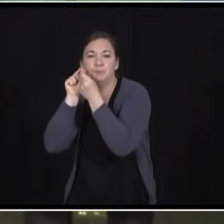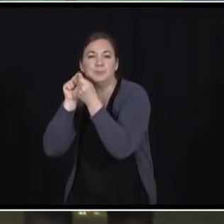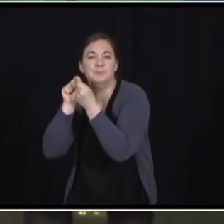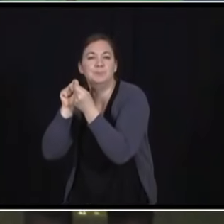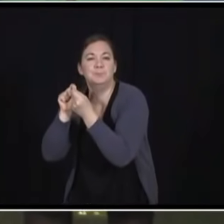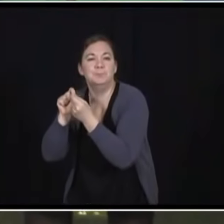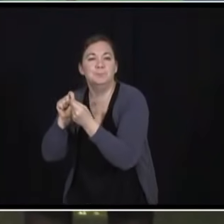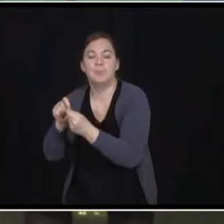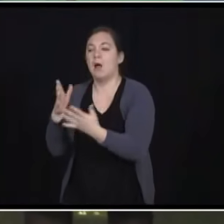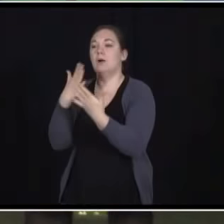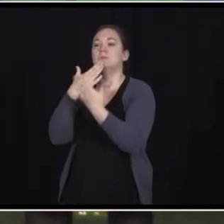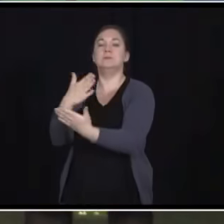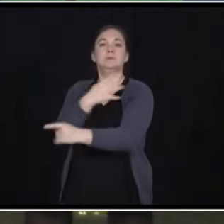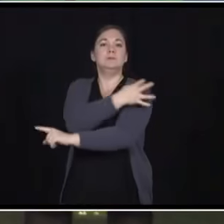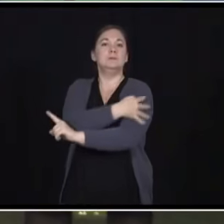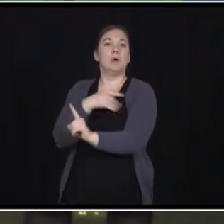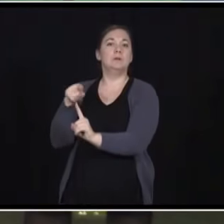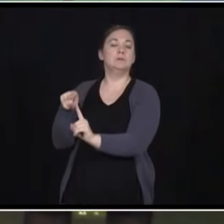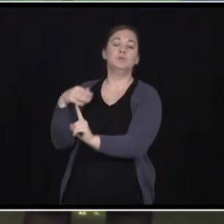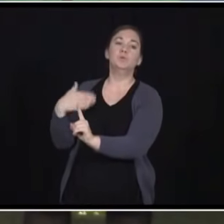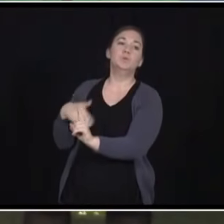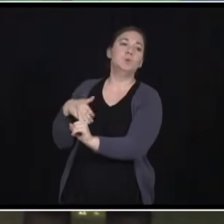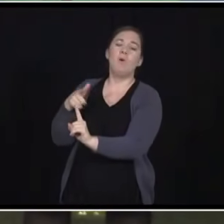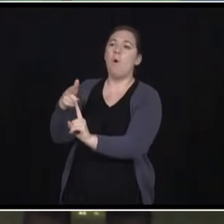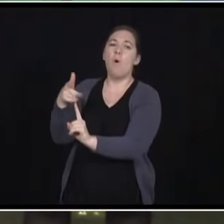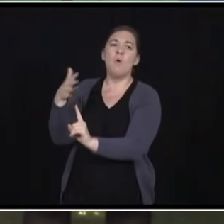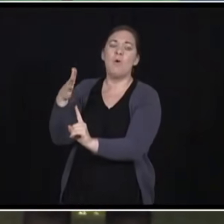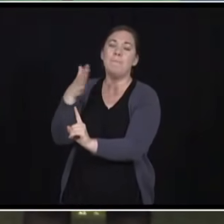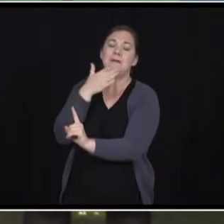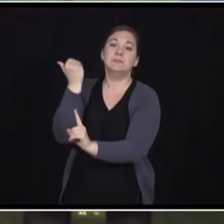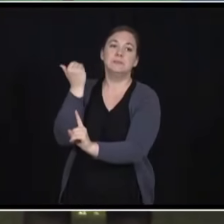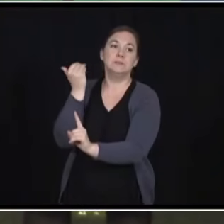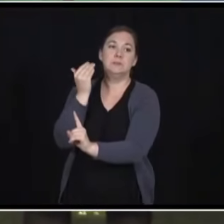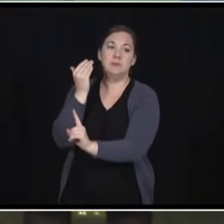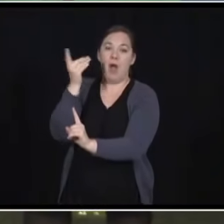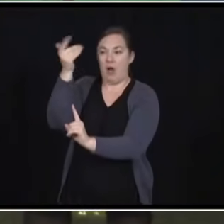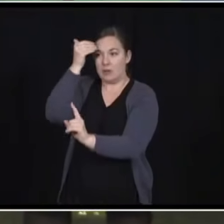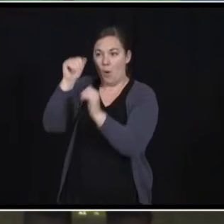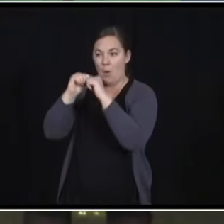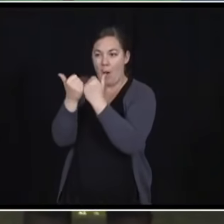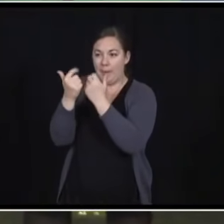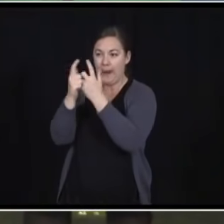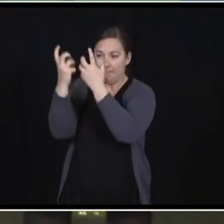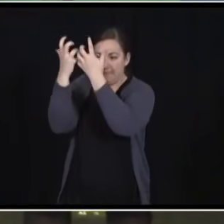thank General Hillier for taking my call and accepting this challenge